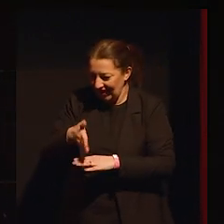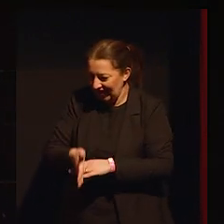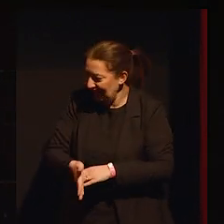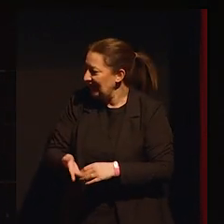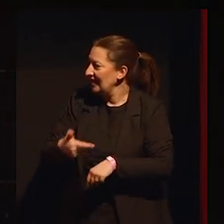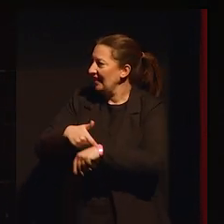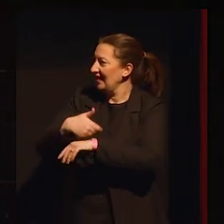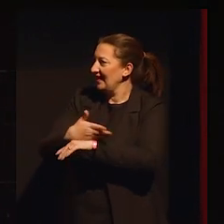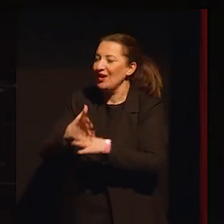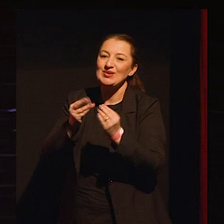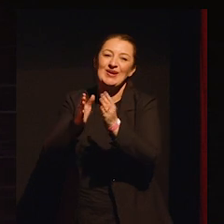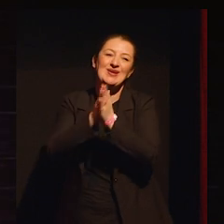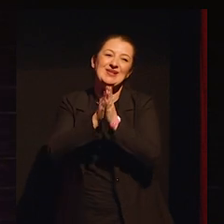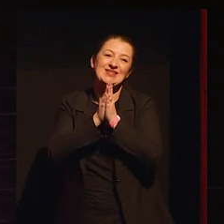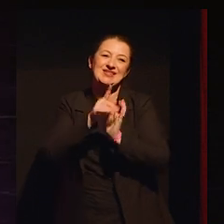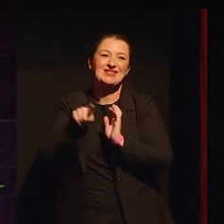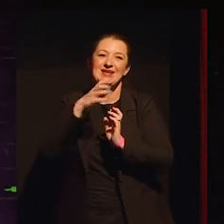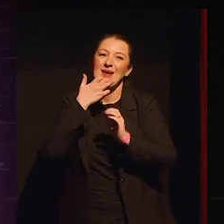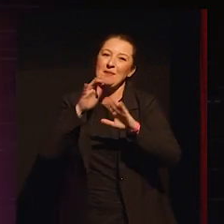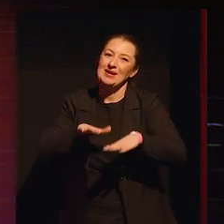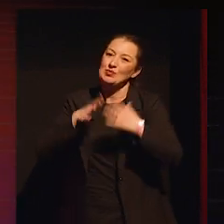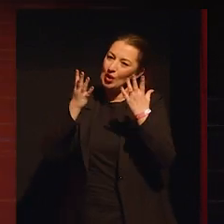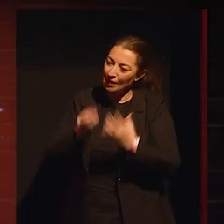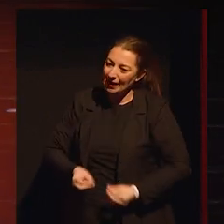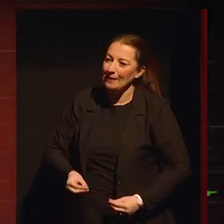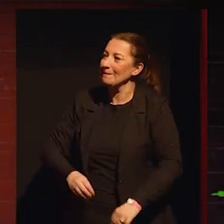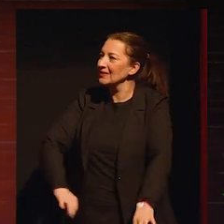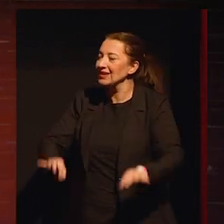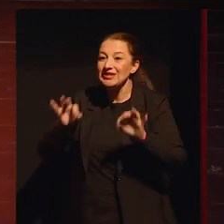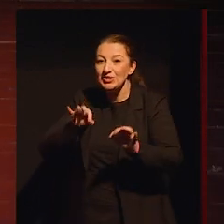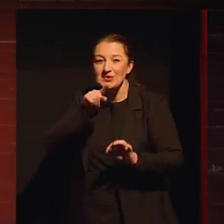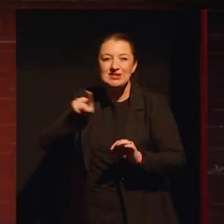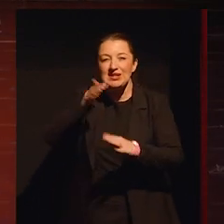I said: “Am I on now?” I’m very sorry. I may have made you wait a little. Now I’d like to take you from